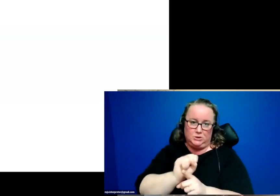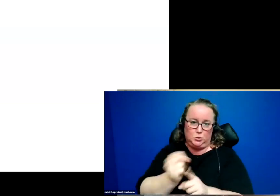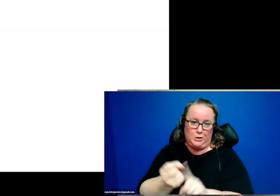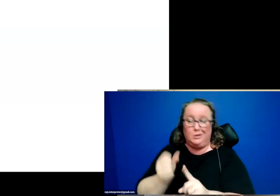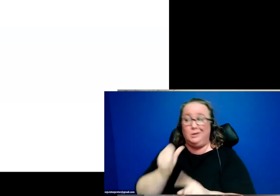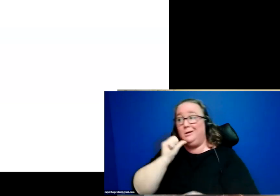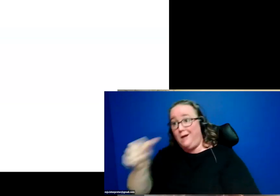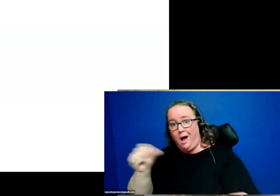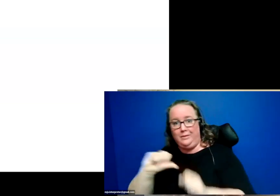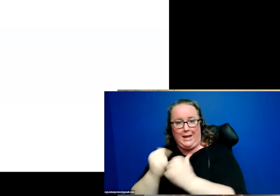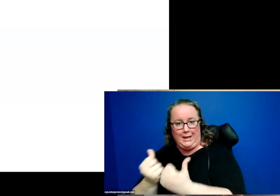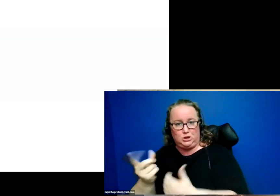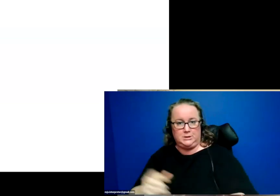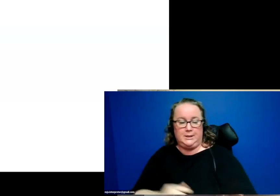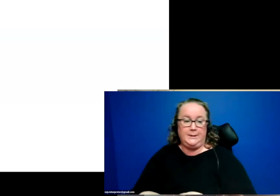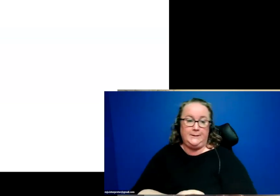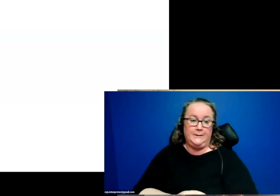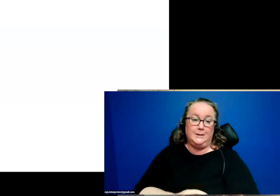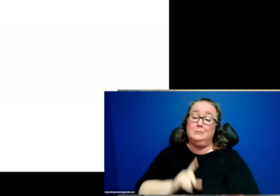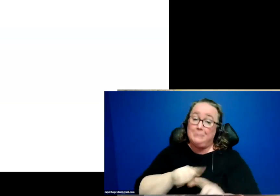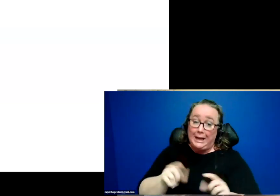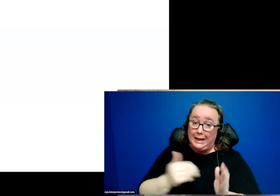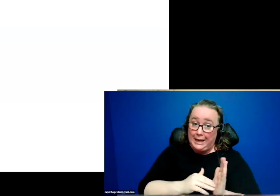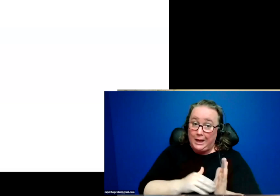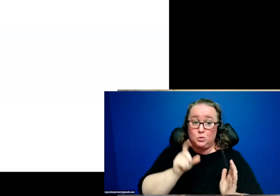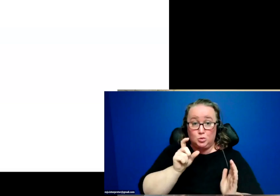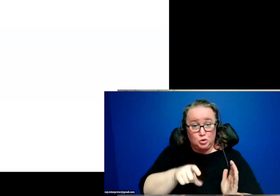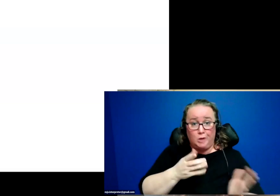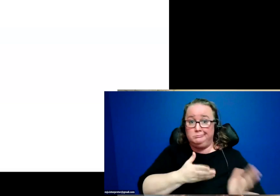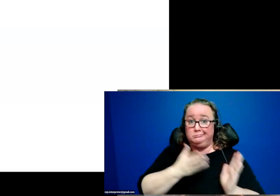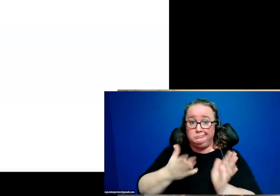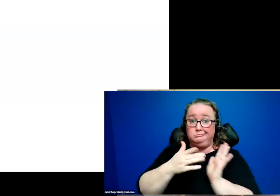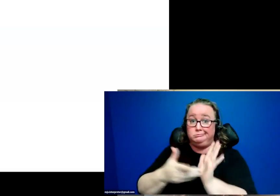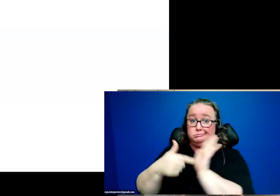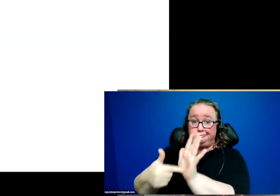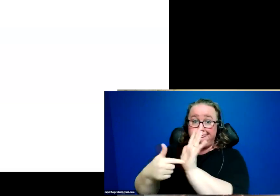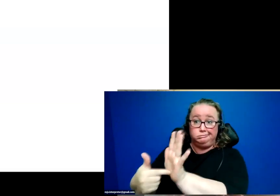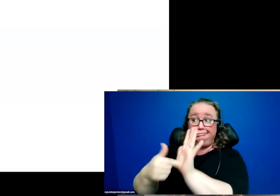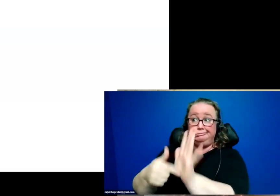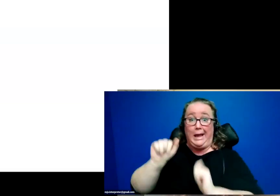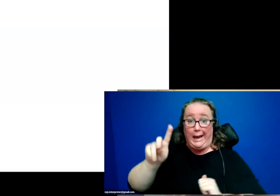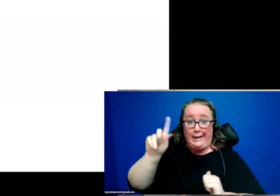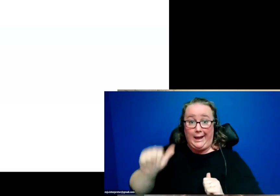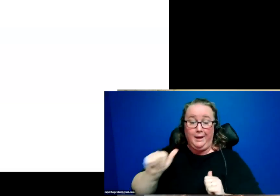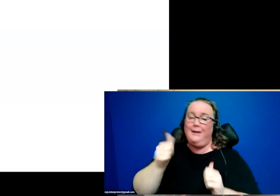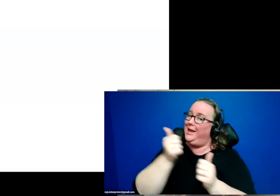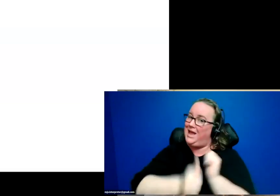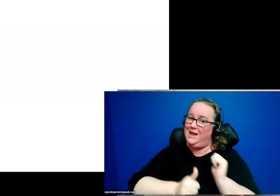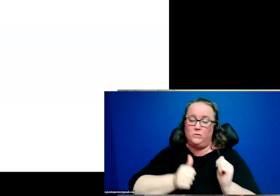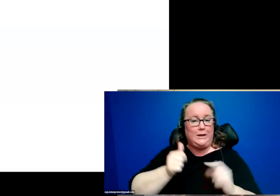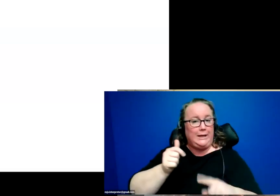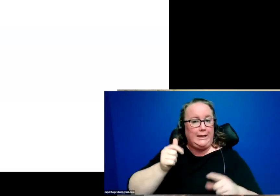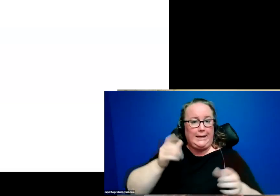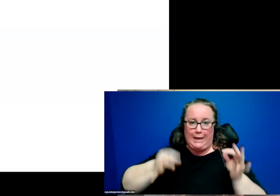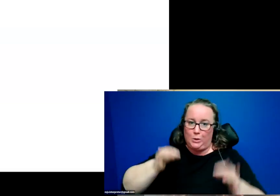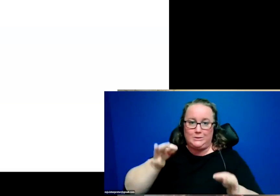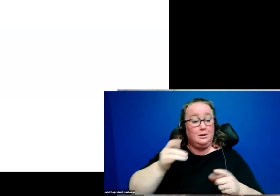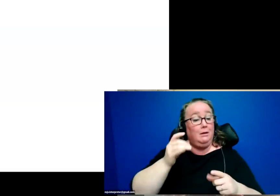But you should be raising the ADA at all those other status review hearings. So even if it's not the six month, if it's not to 12 month,